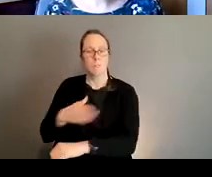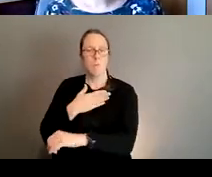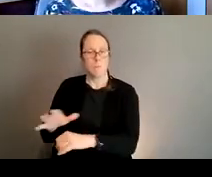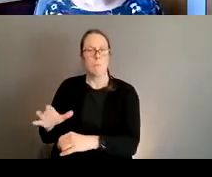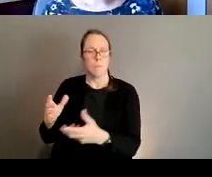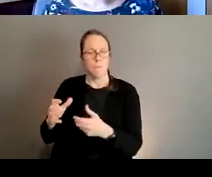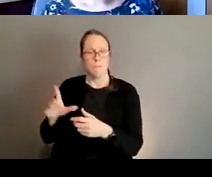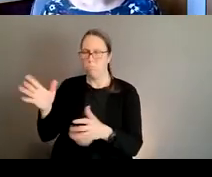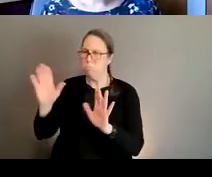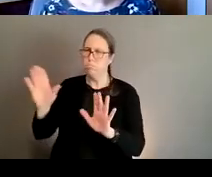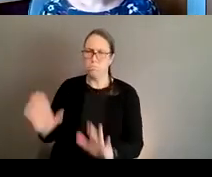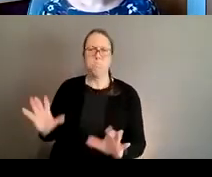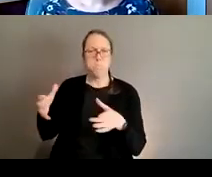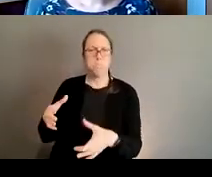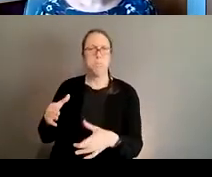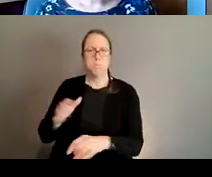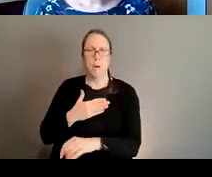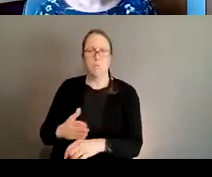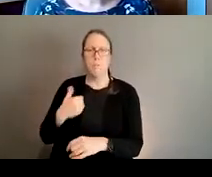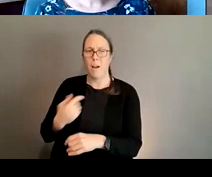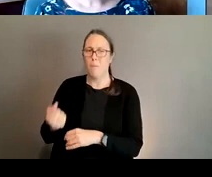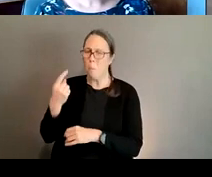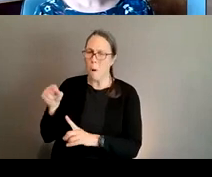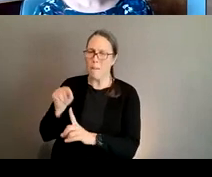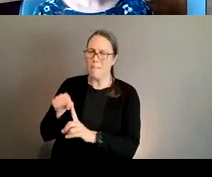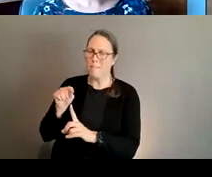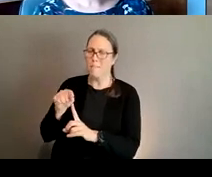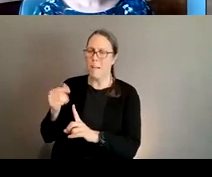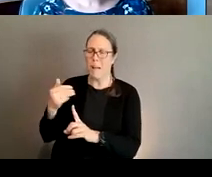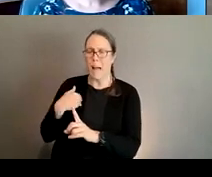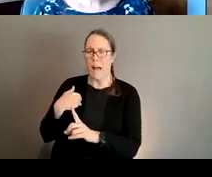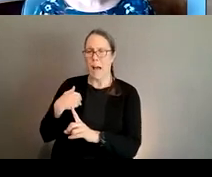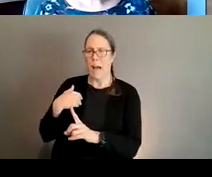And there was one concert in particular where they had an African-American singer